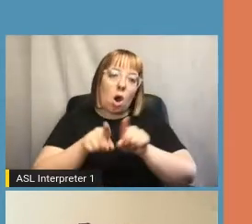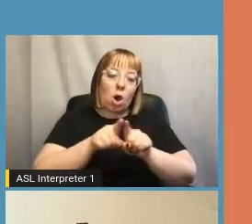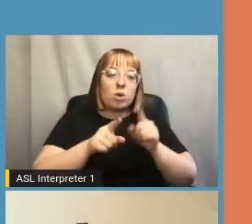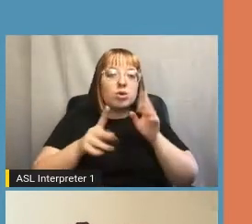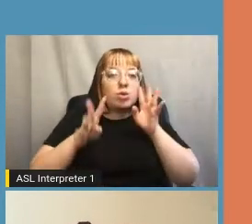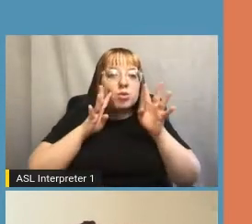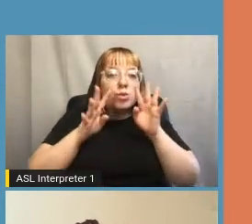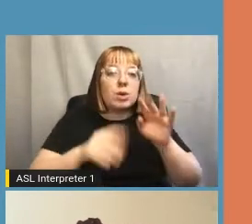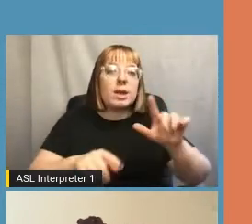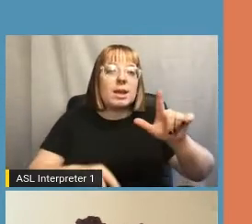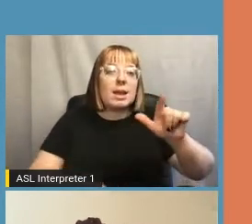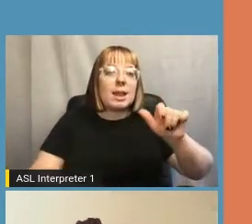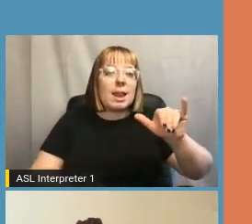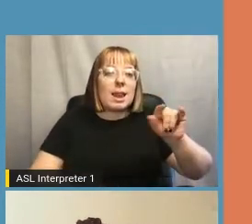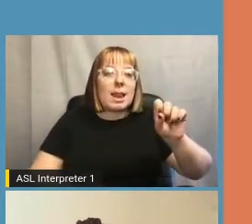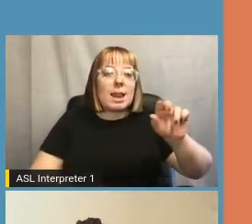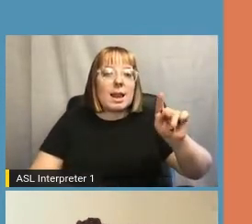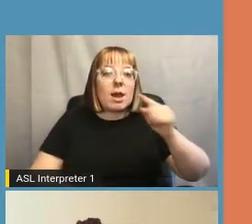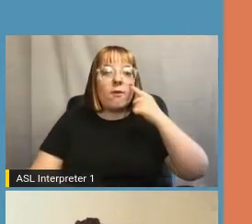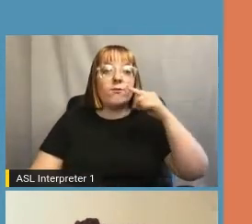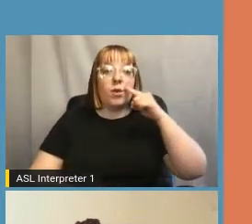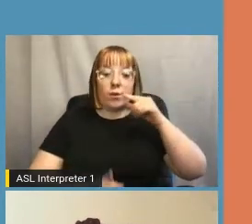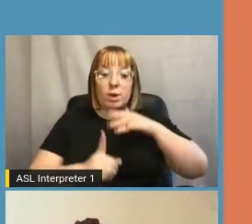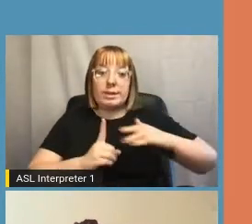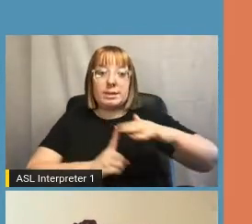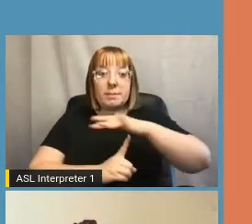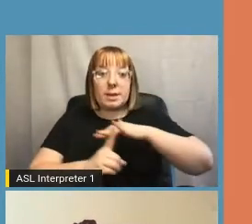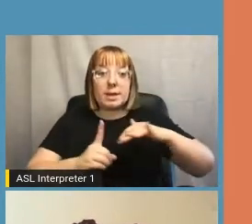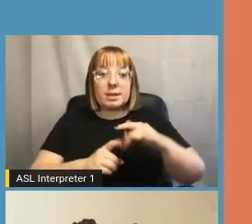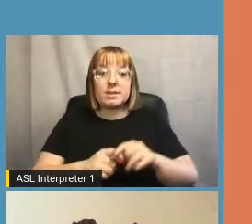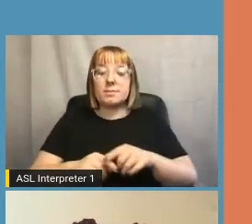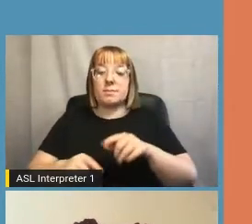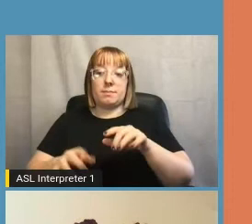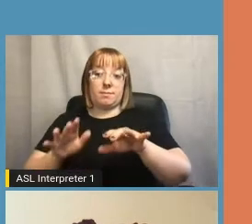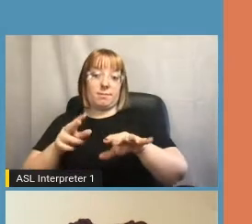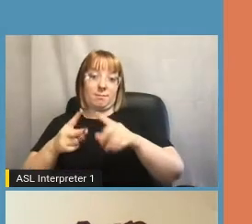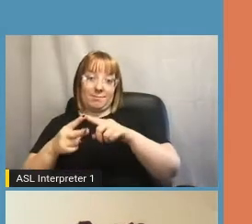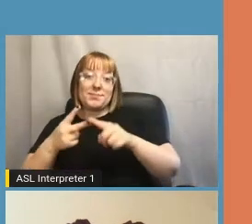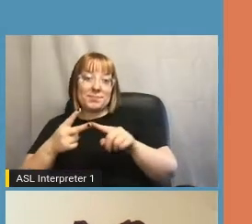create it yourself or you're using a layout that's pre-packaged and offered to you or you purchase it